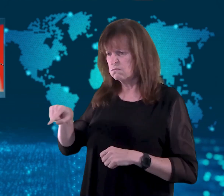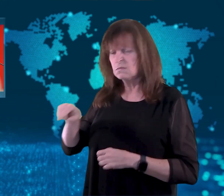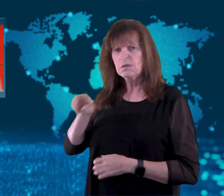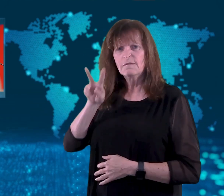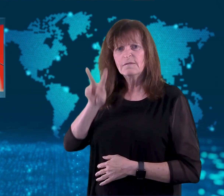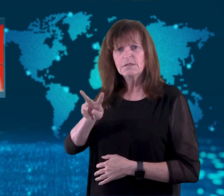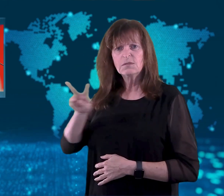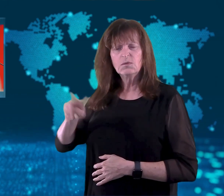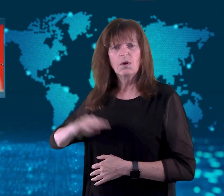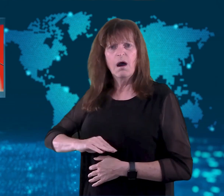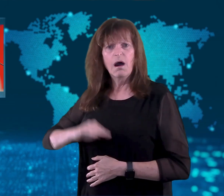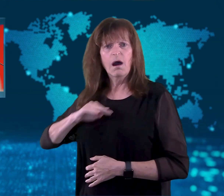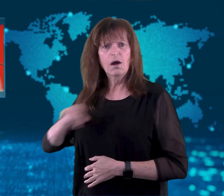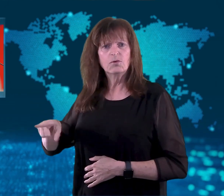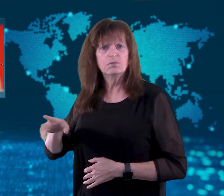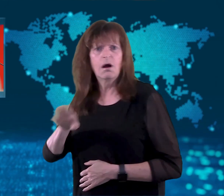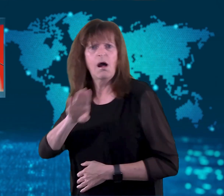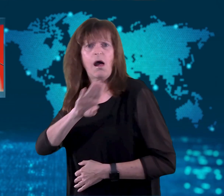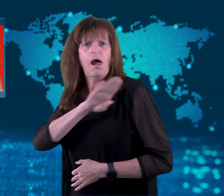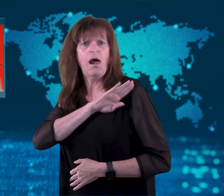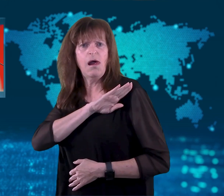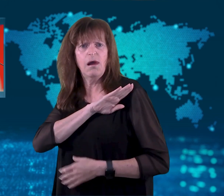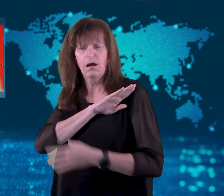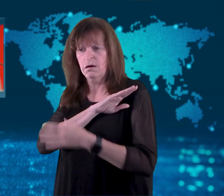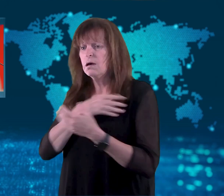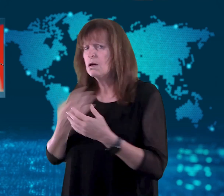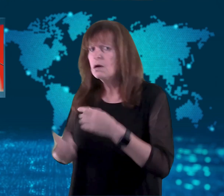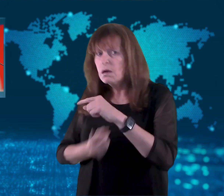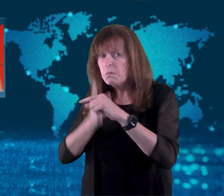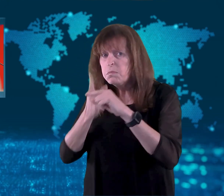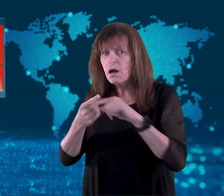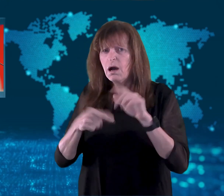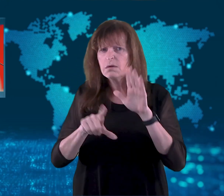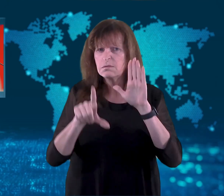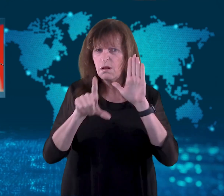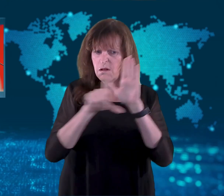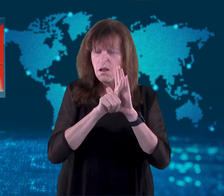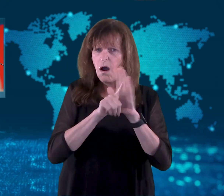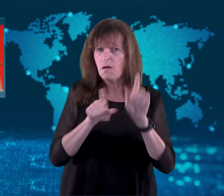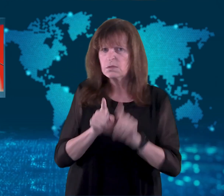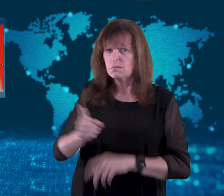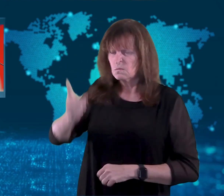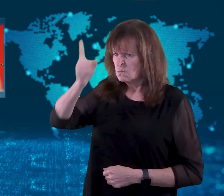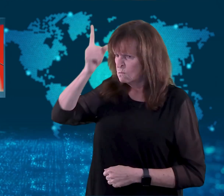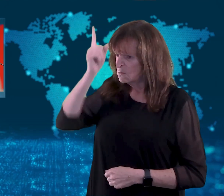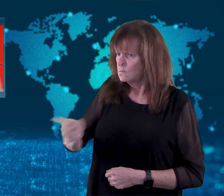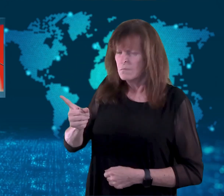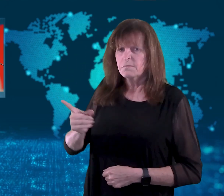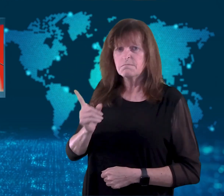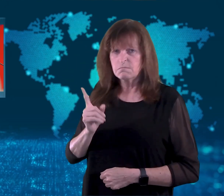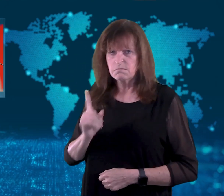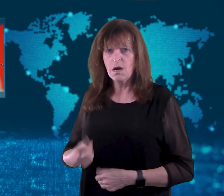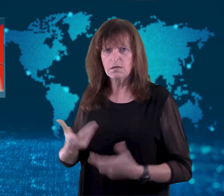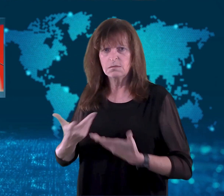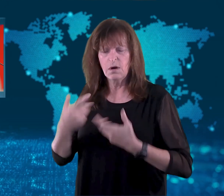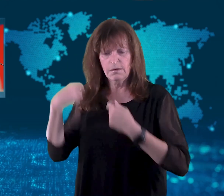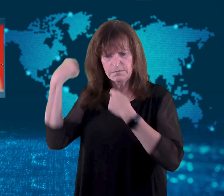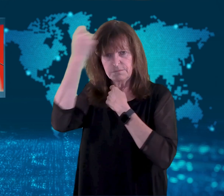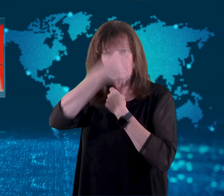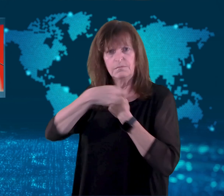A part of his order called for stricter enforcement of the country's dress code for women.